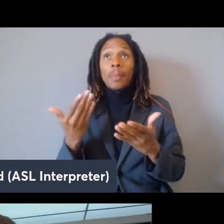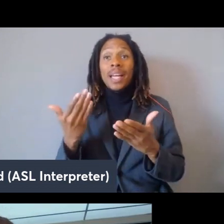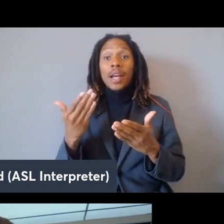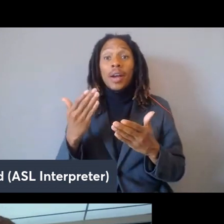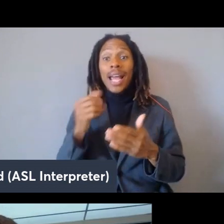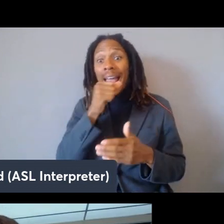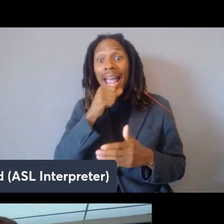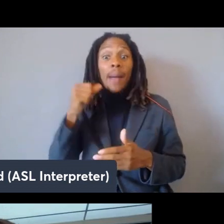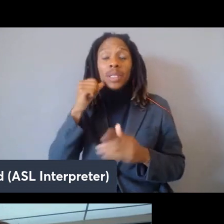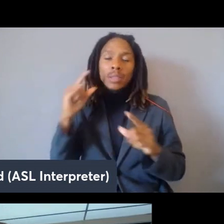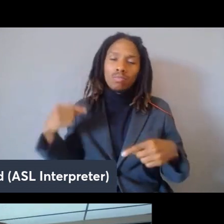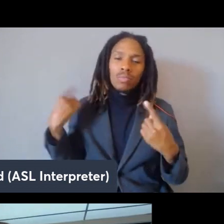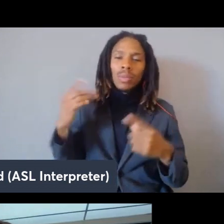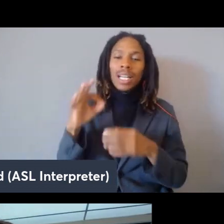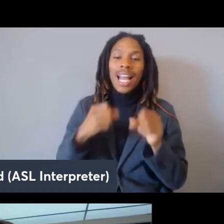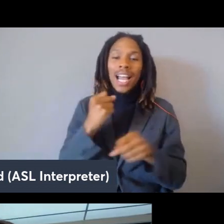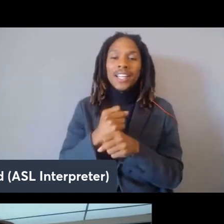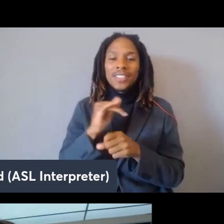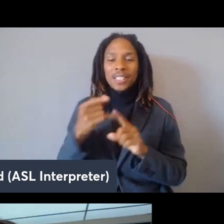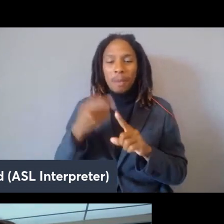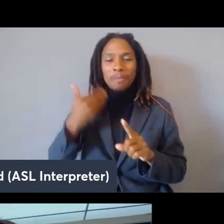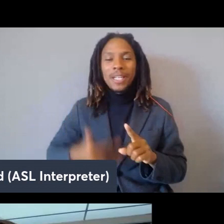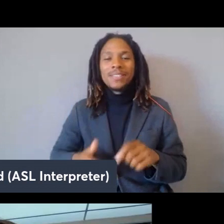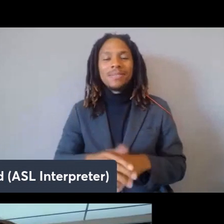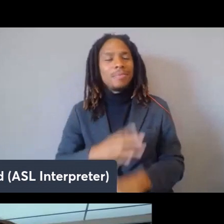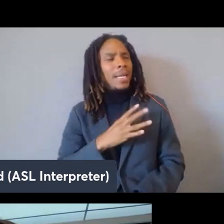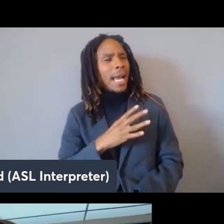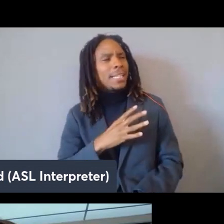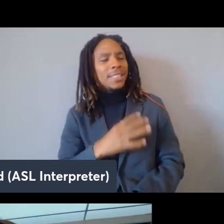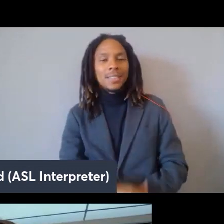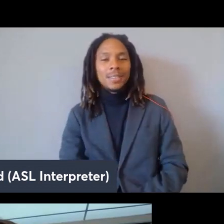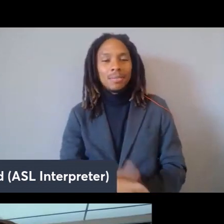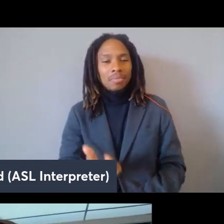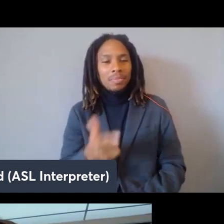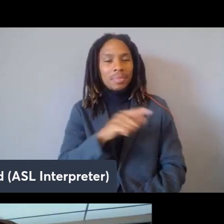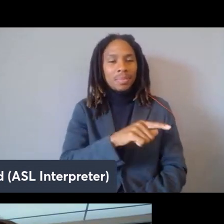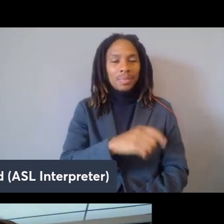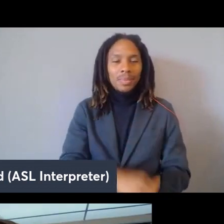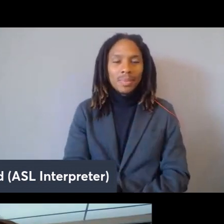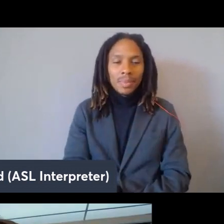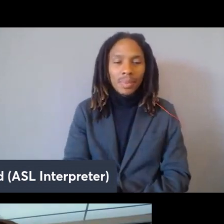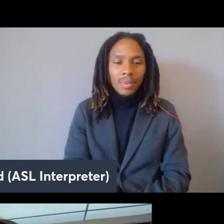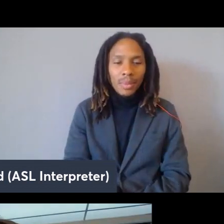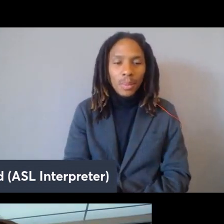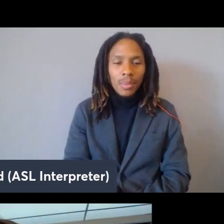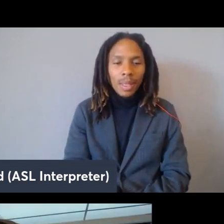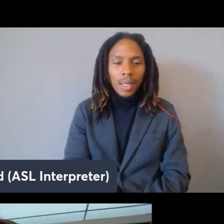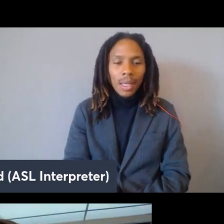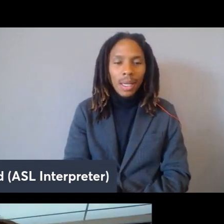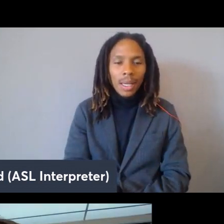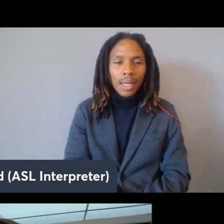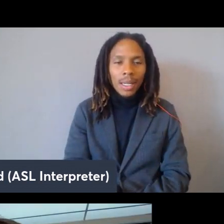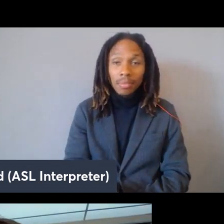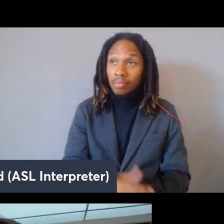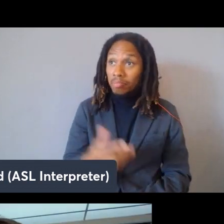That's about me. - Nice. Please, yeah, go ahead.